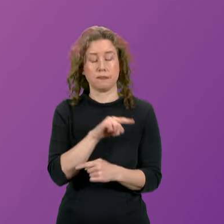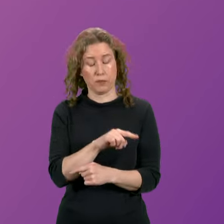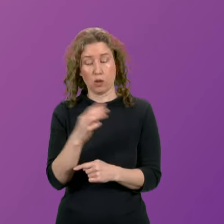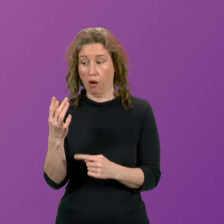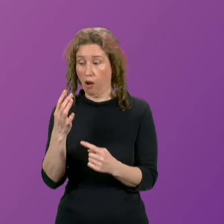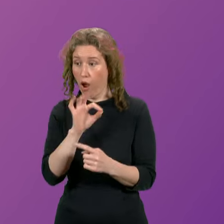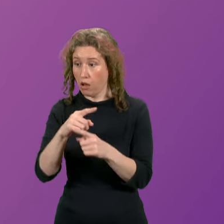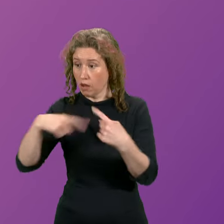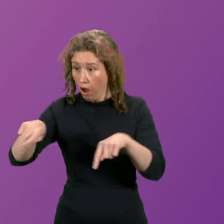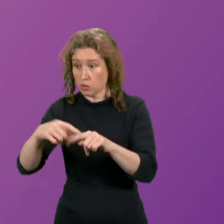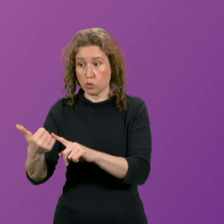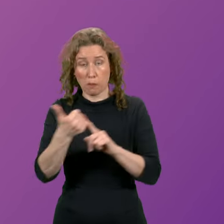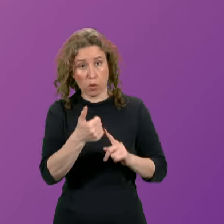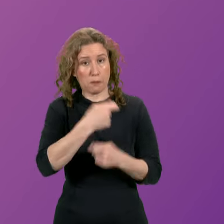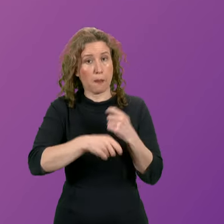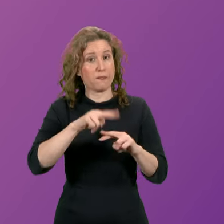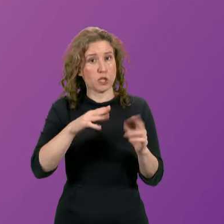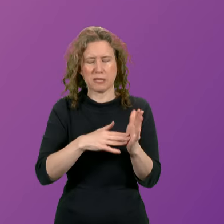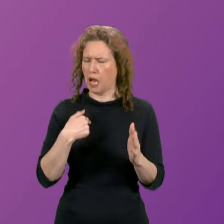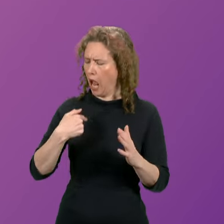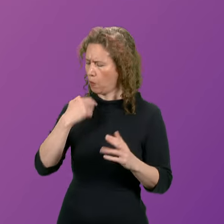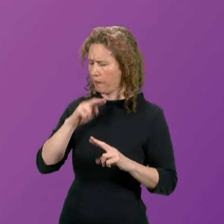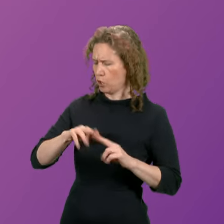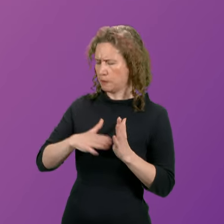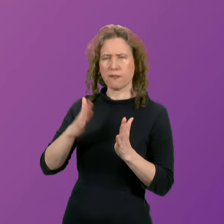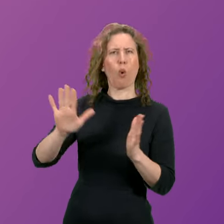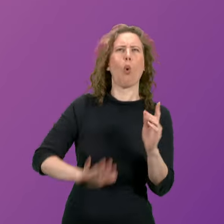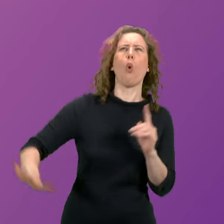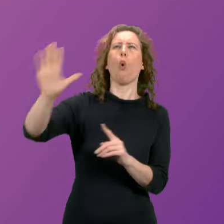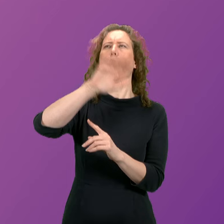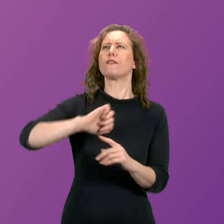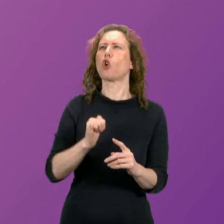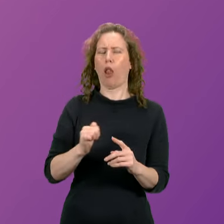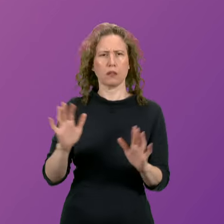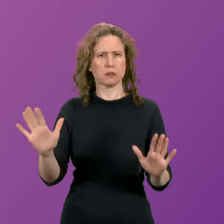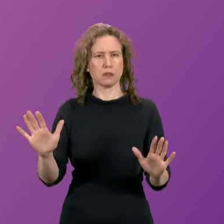support to make him First Minister, he told us that he would be First Minister for all of Scotland. However, what Scotland is seeing is that he is the